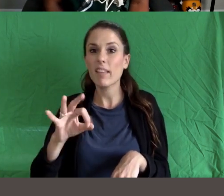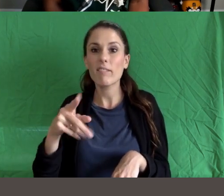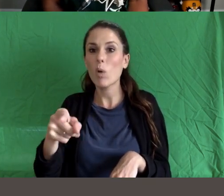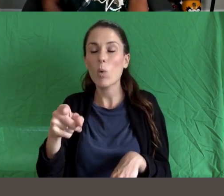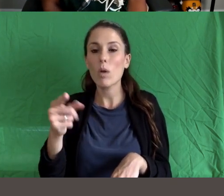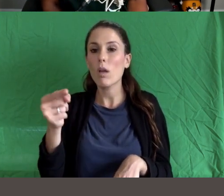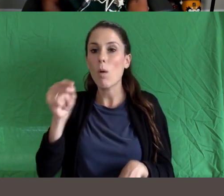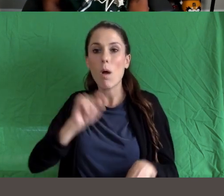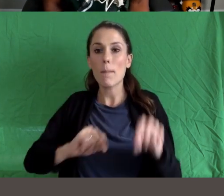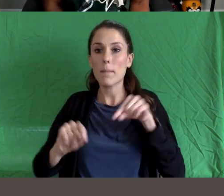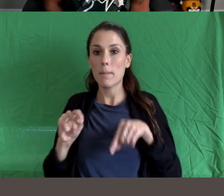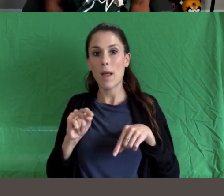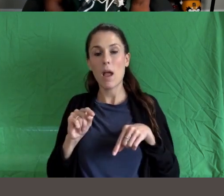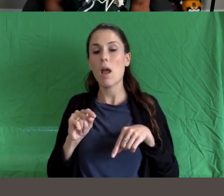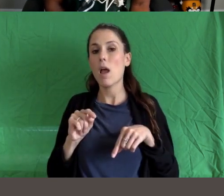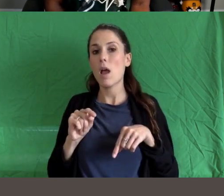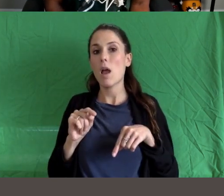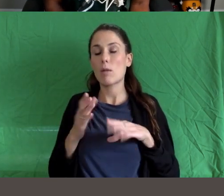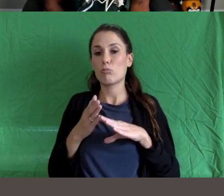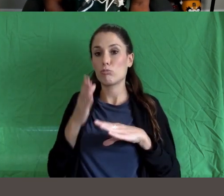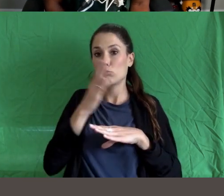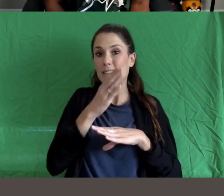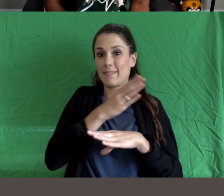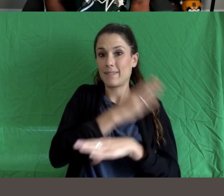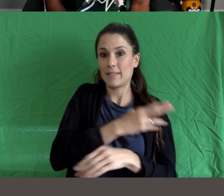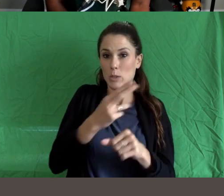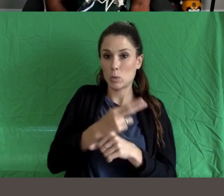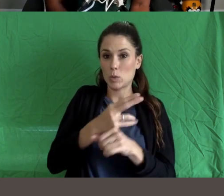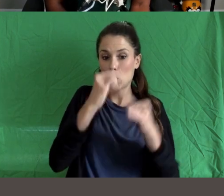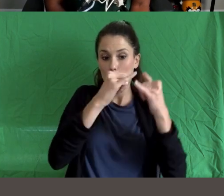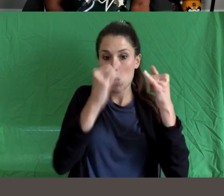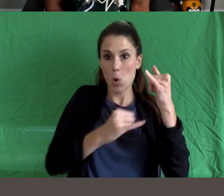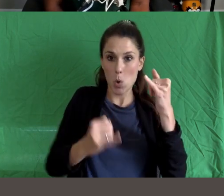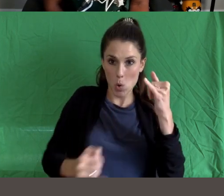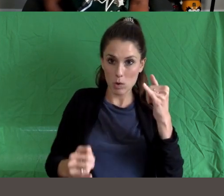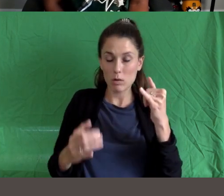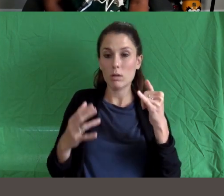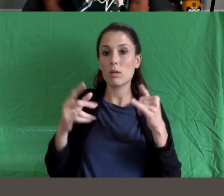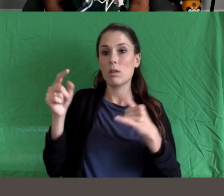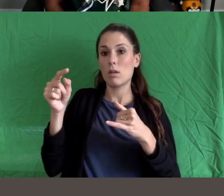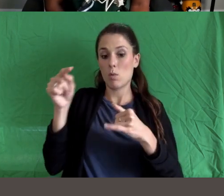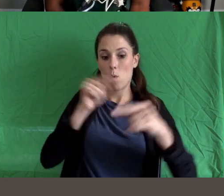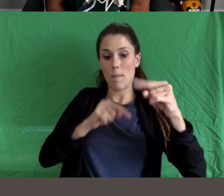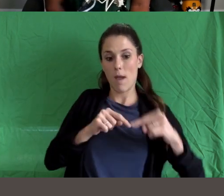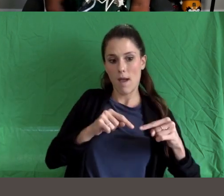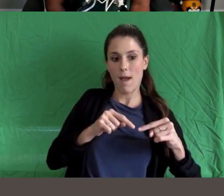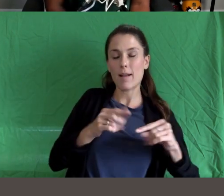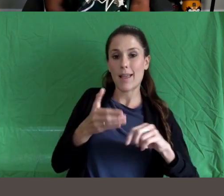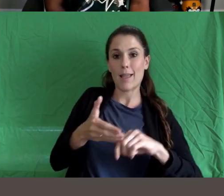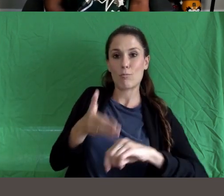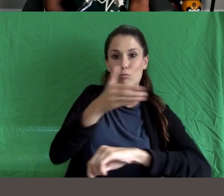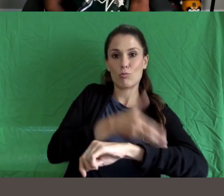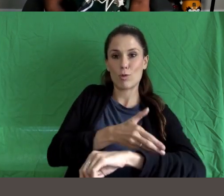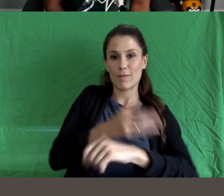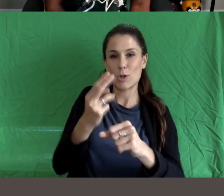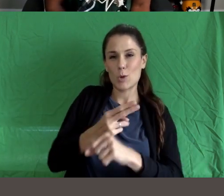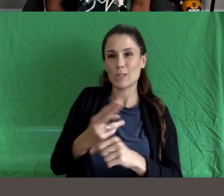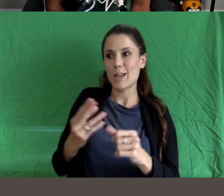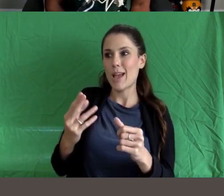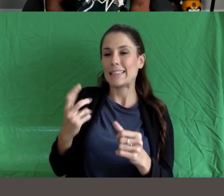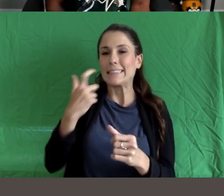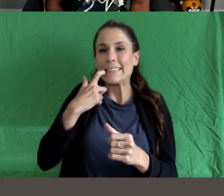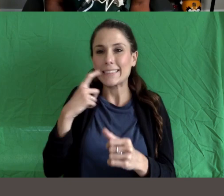and going through your previously used code and making it slightly better using newer tools and